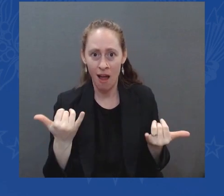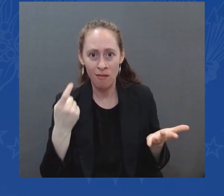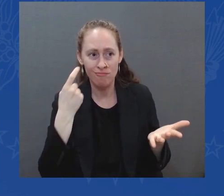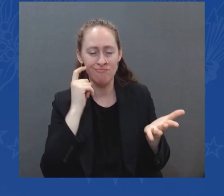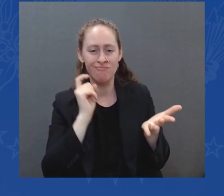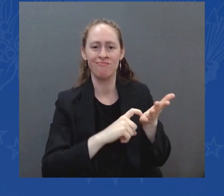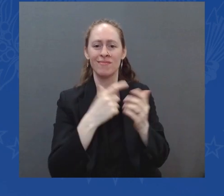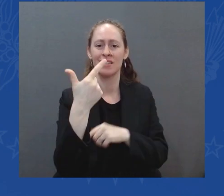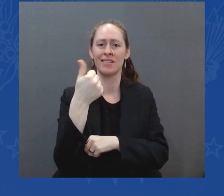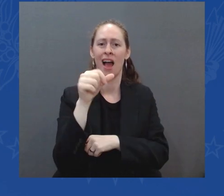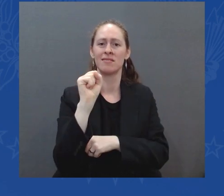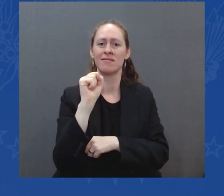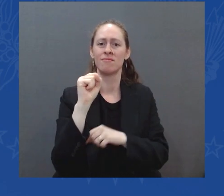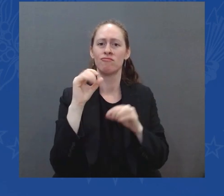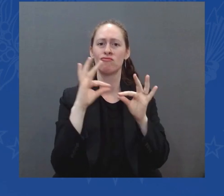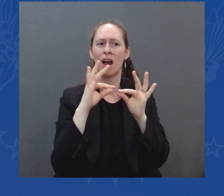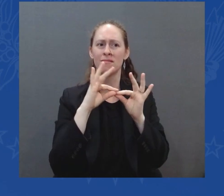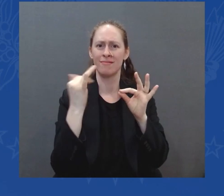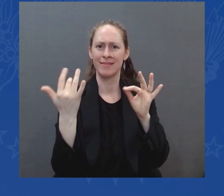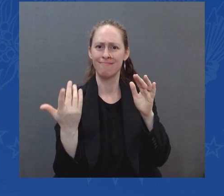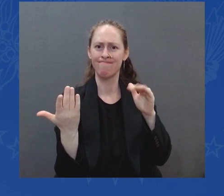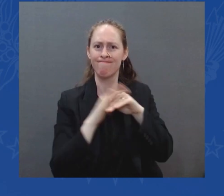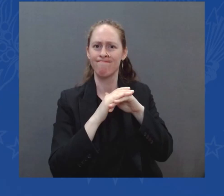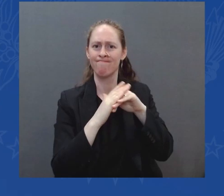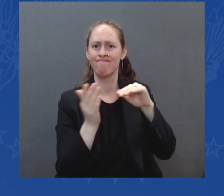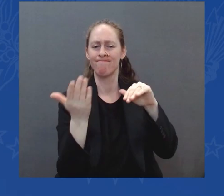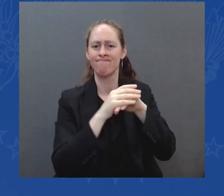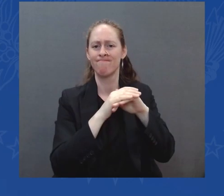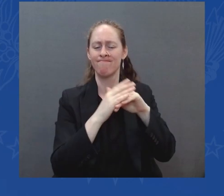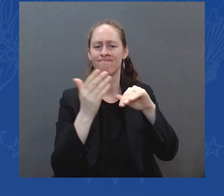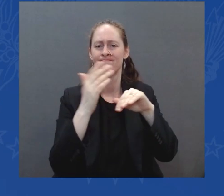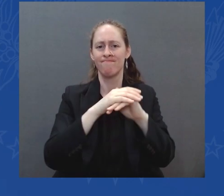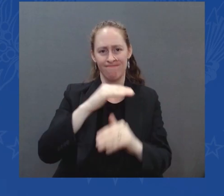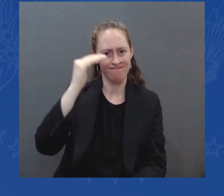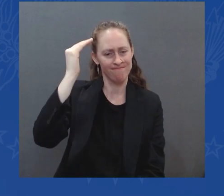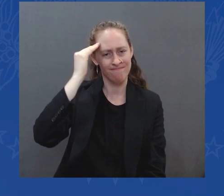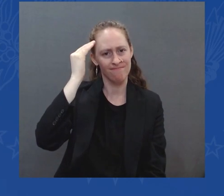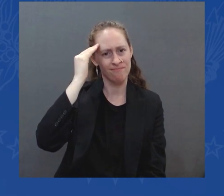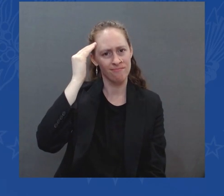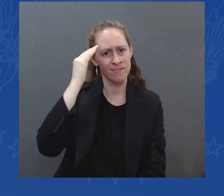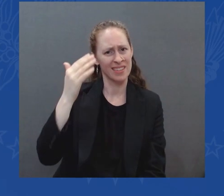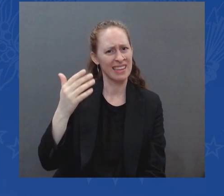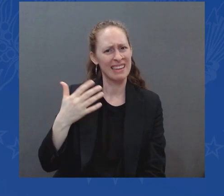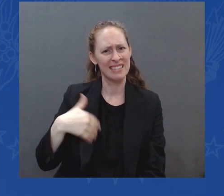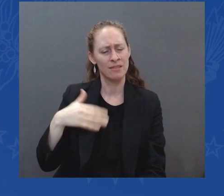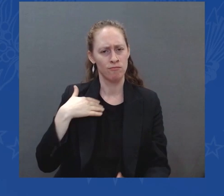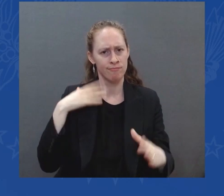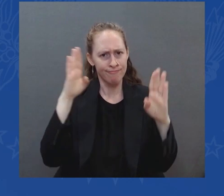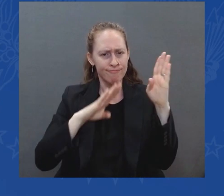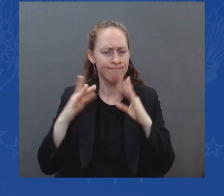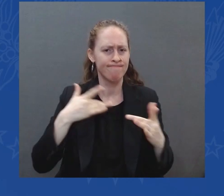I grew up in a family, like many of you, where when the price of a gallon of gasoline went up, it was discussed at the kitchen table.